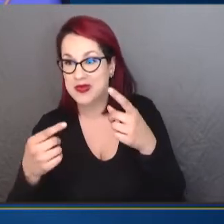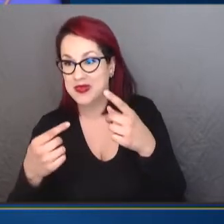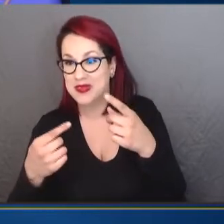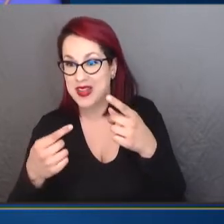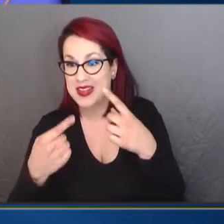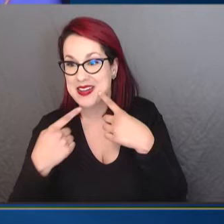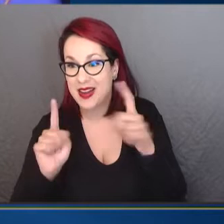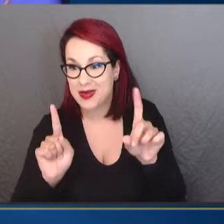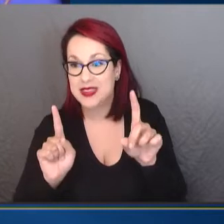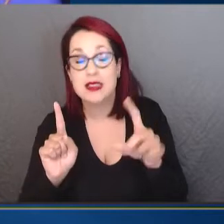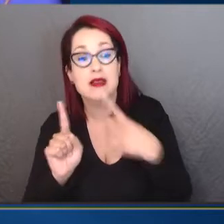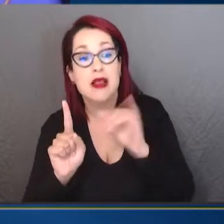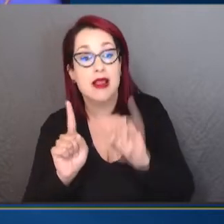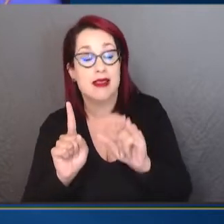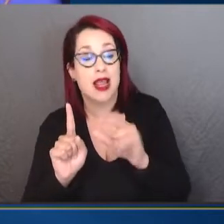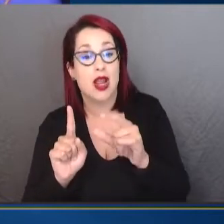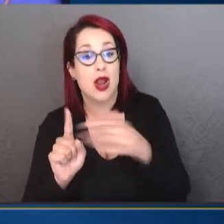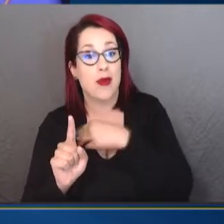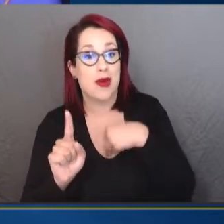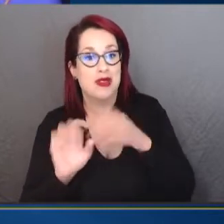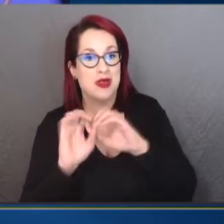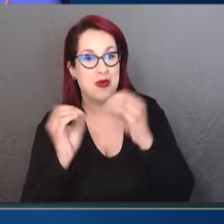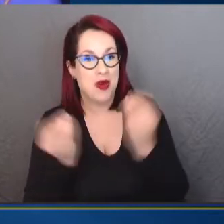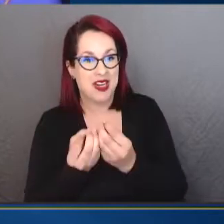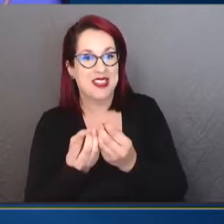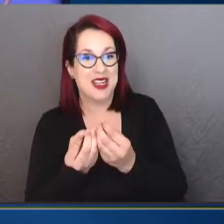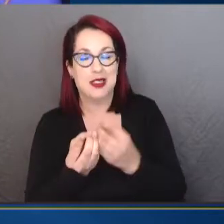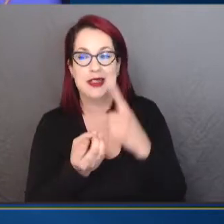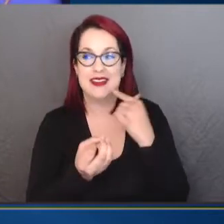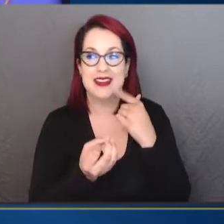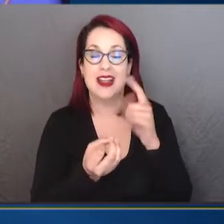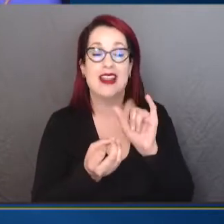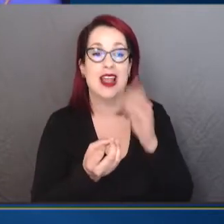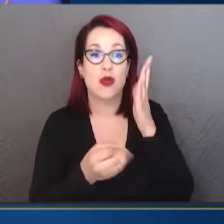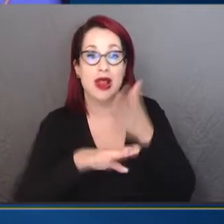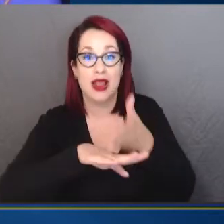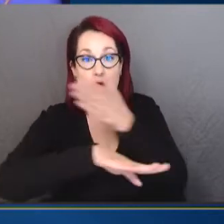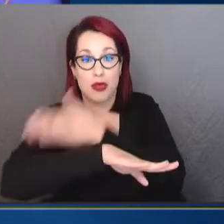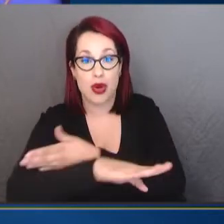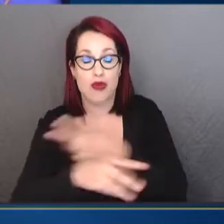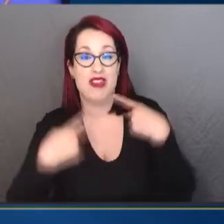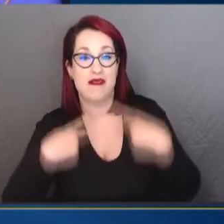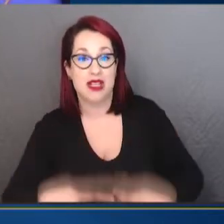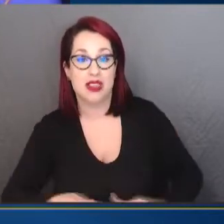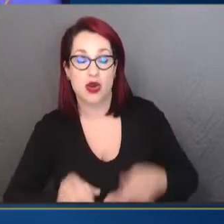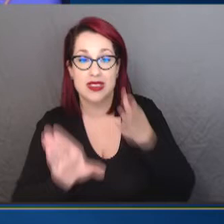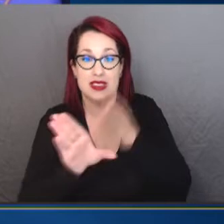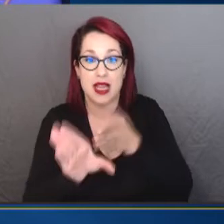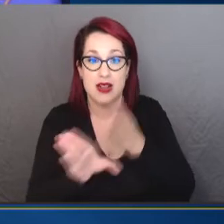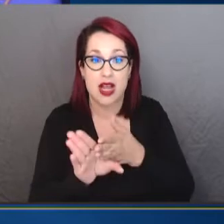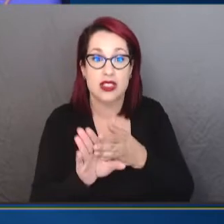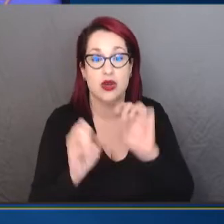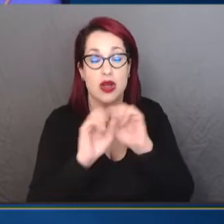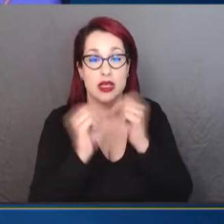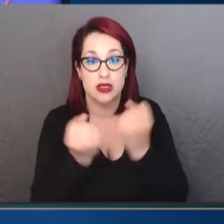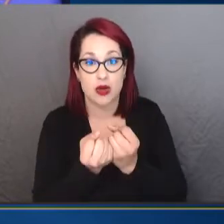organizations who's going to improve the physical, psychological, and social environment for Latinx in the United States. So, they are our partners now.